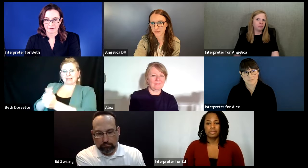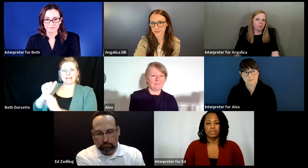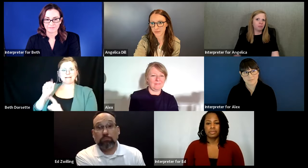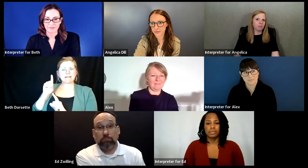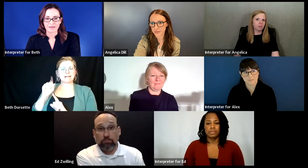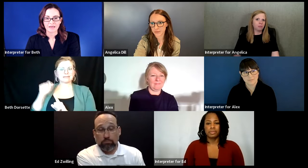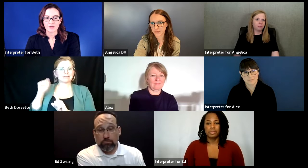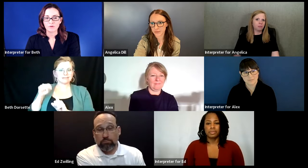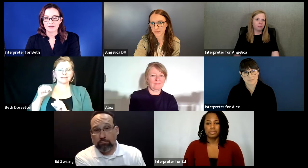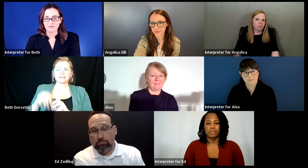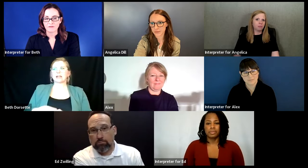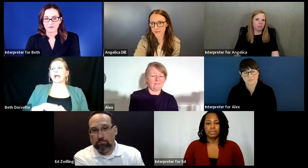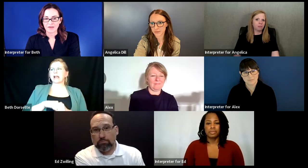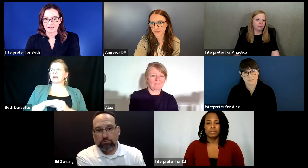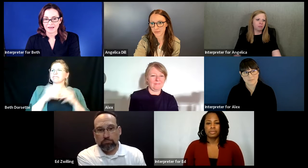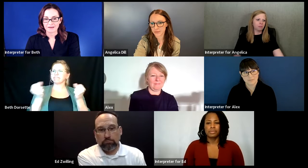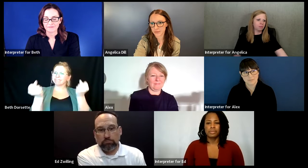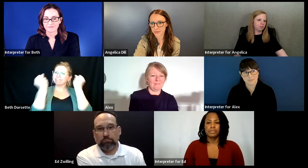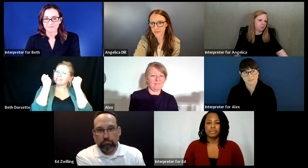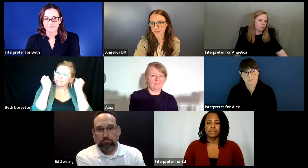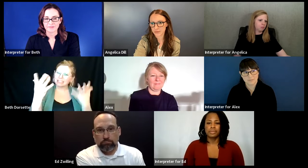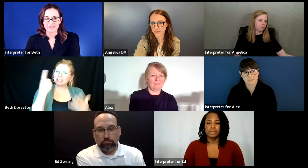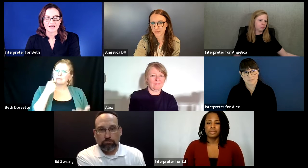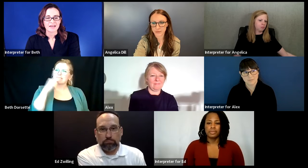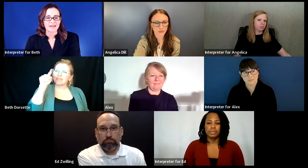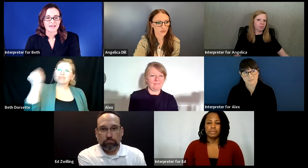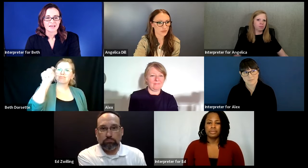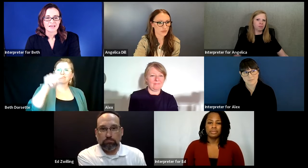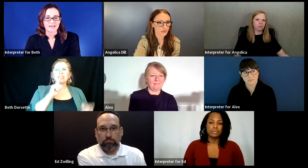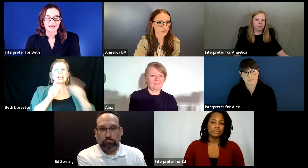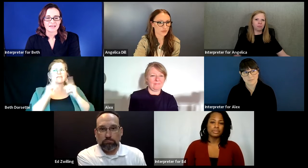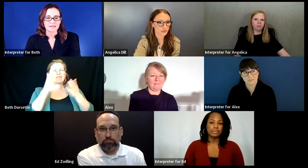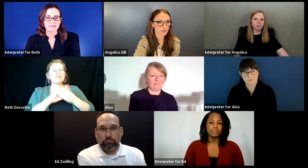who did not follow the ADA.